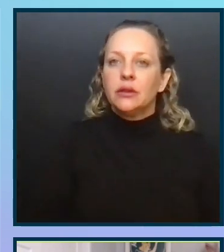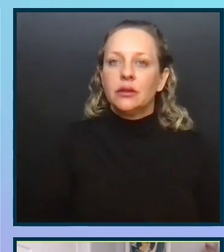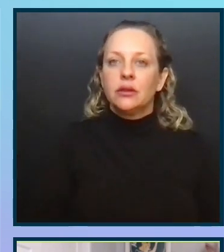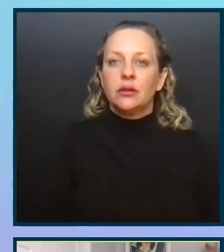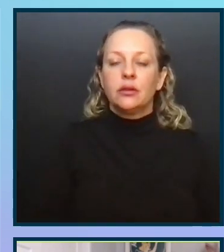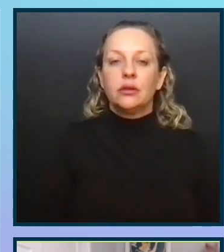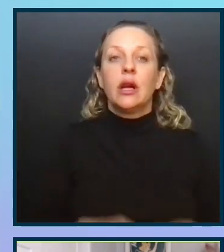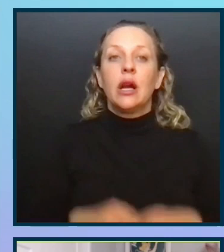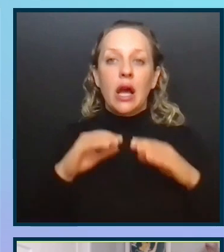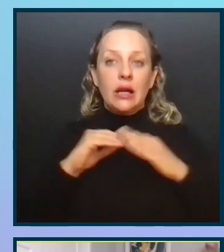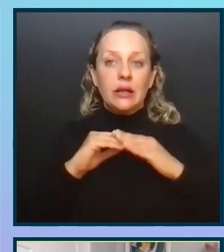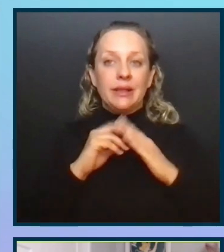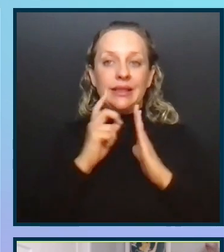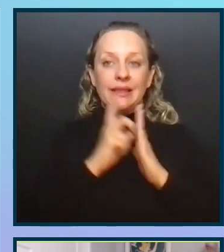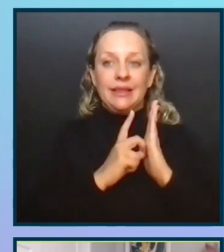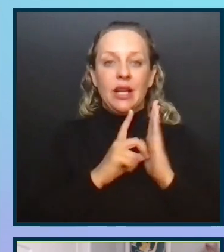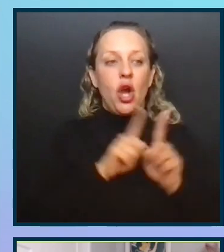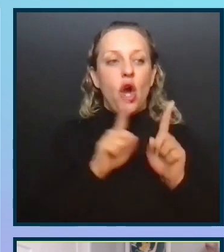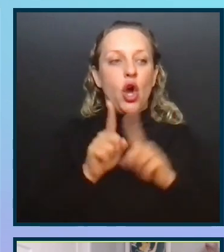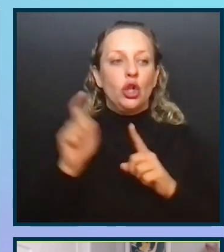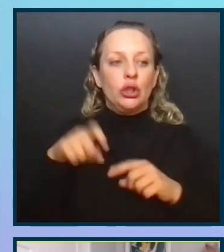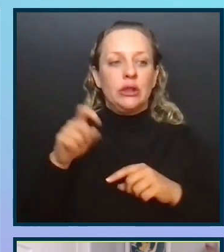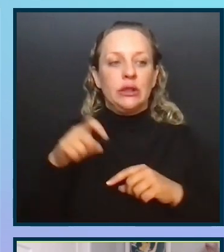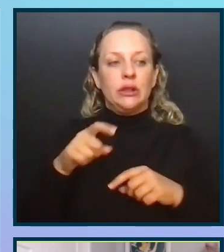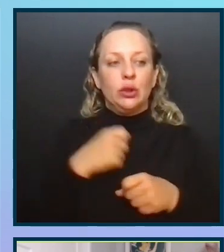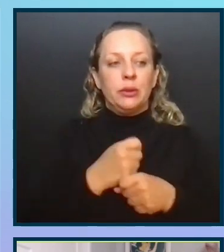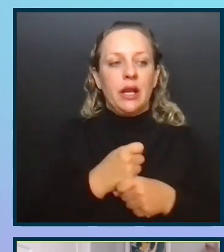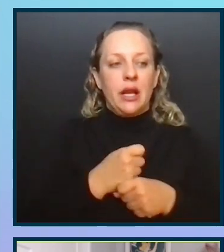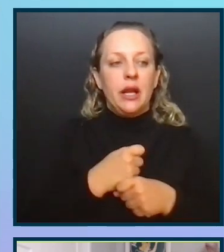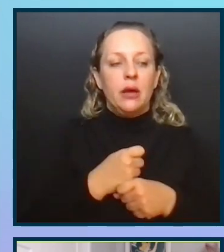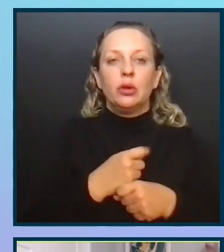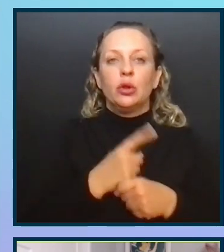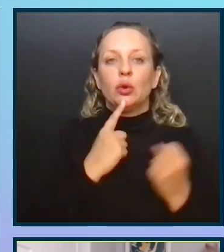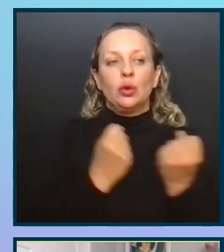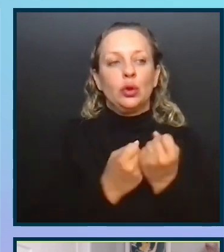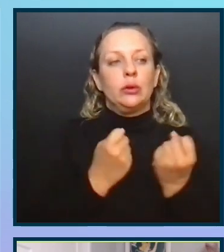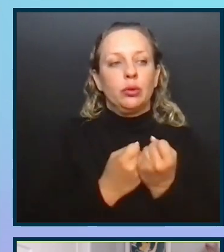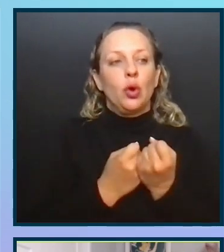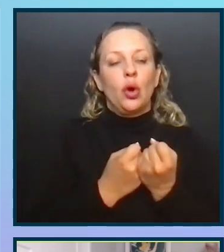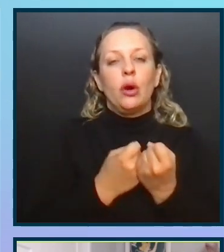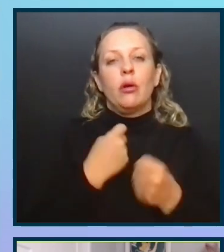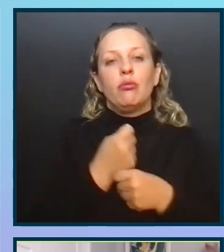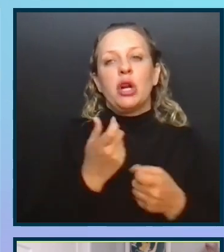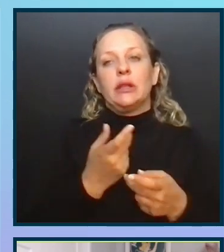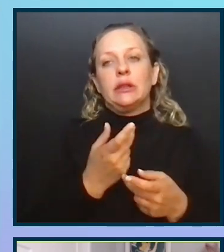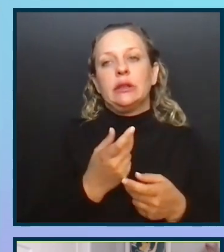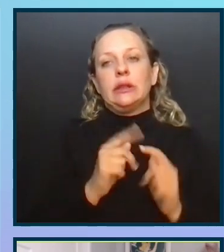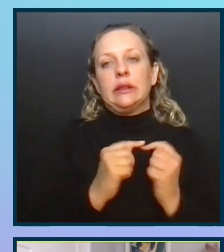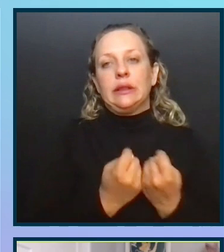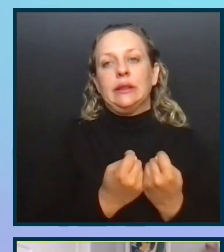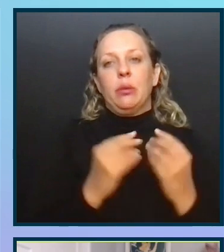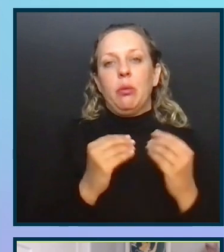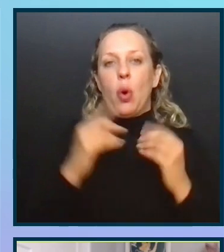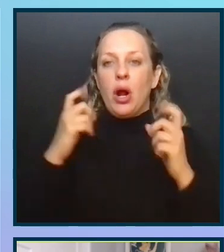Accessibility designers also need to be able (clears throat) to support product teams when dealing with more complex questions.